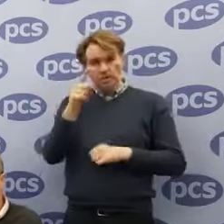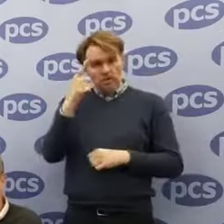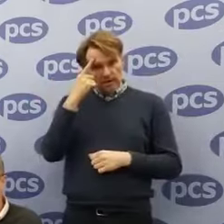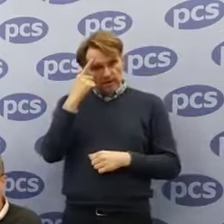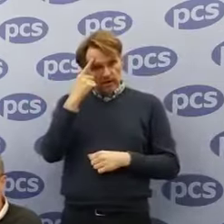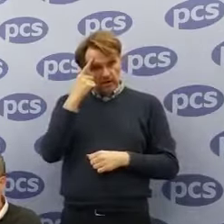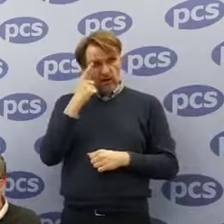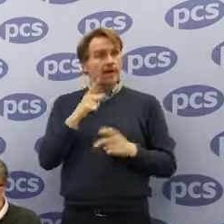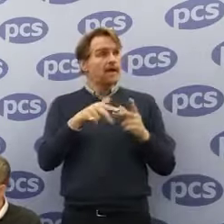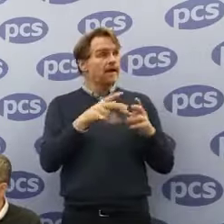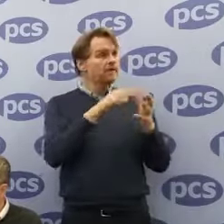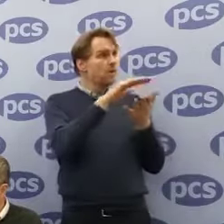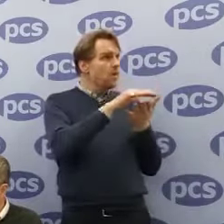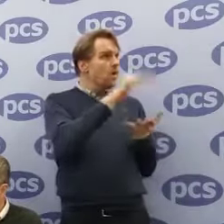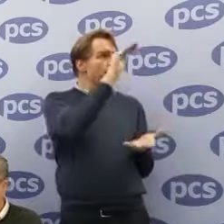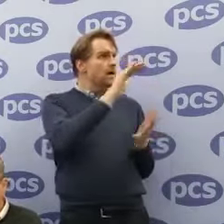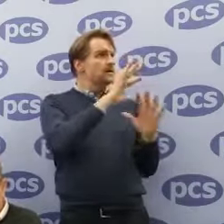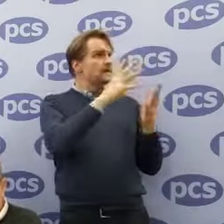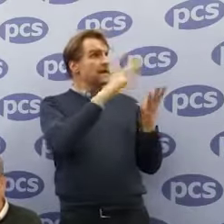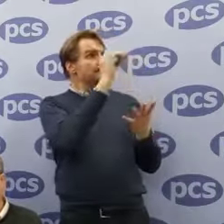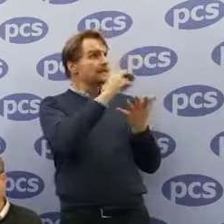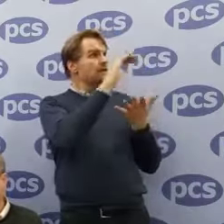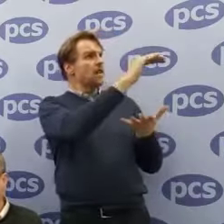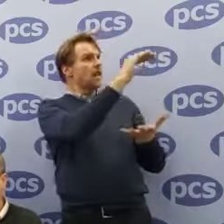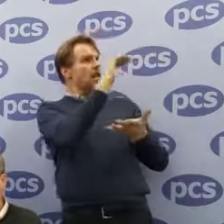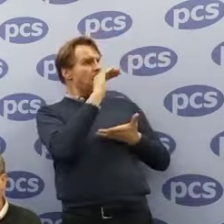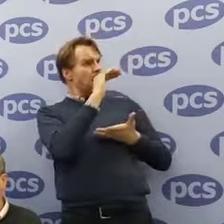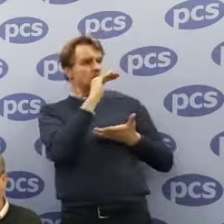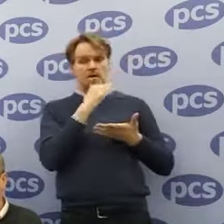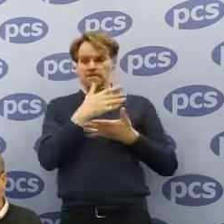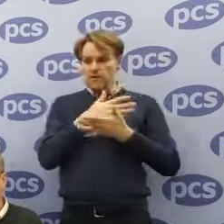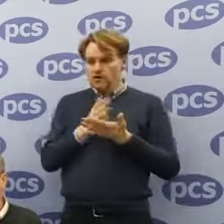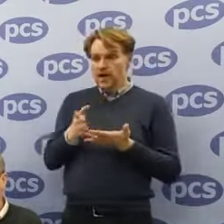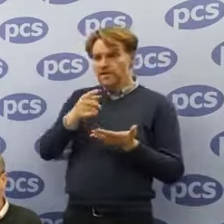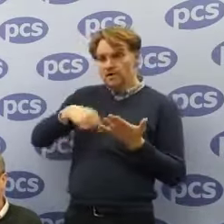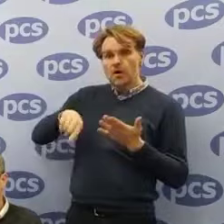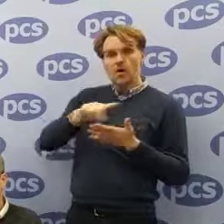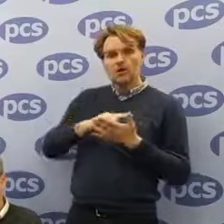had 10% more, everybody everybody would benefit and that's why if we stick